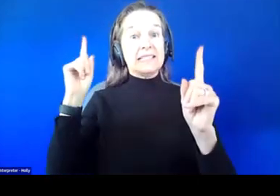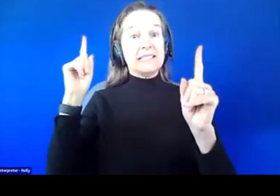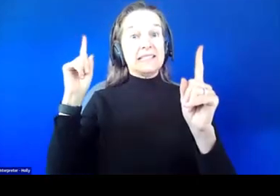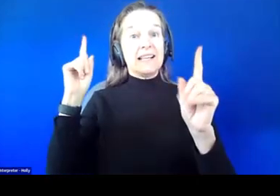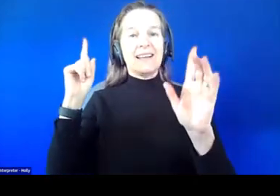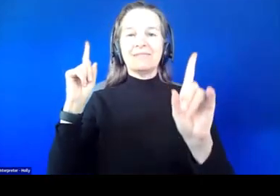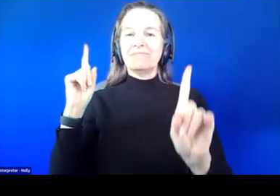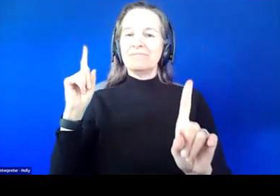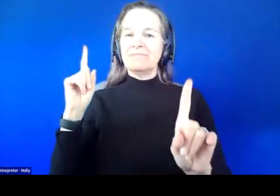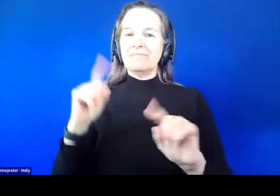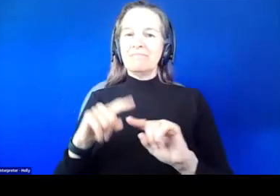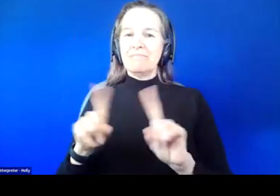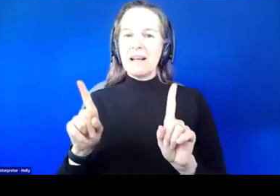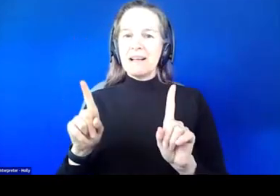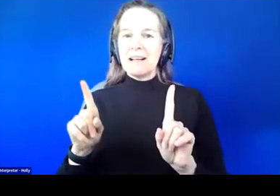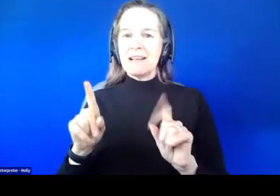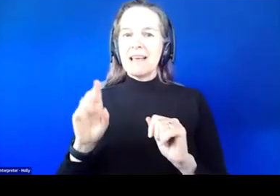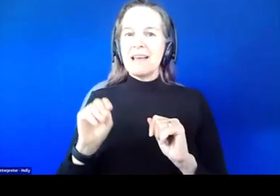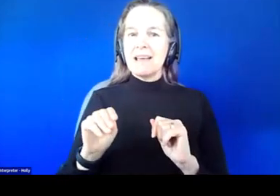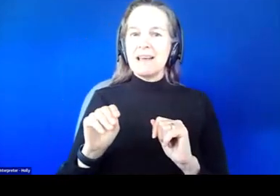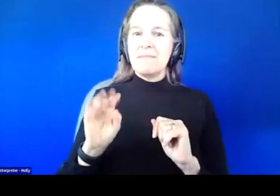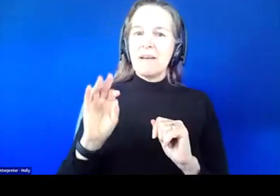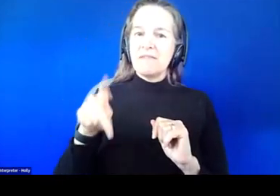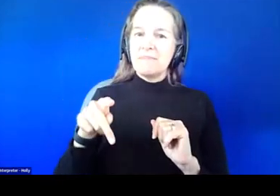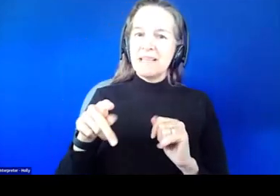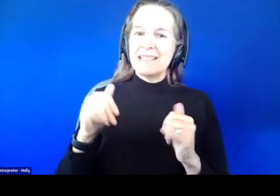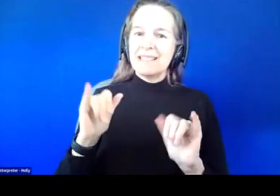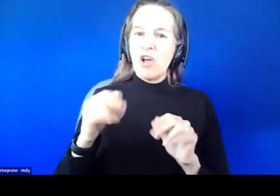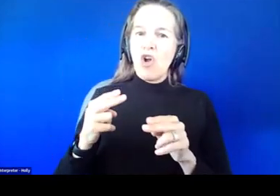still treated as a demonstration and it's not